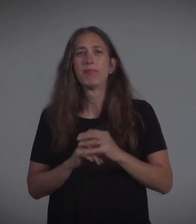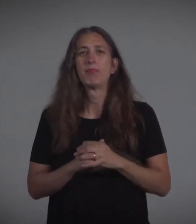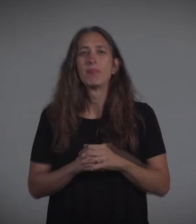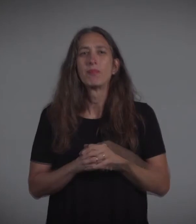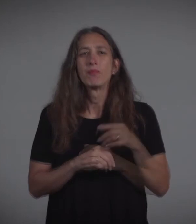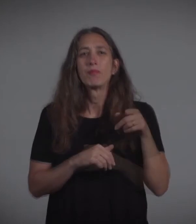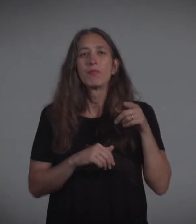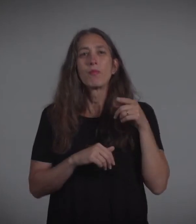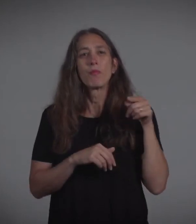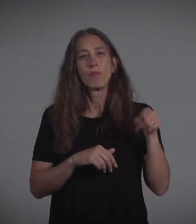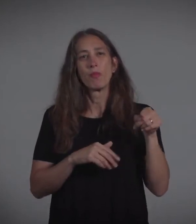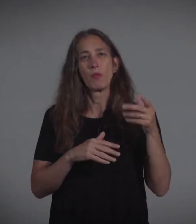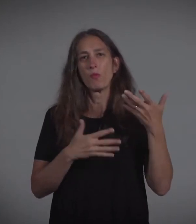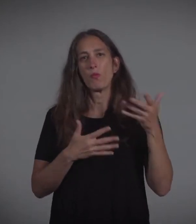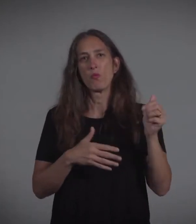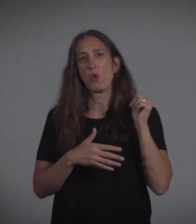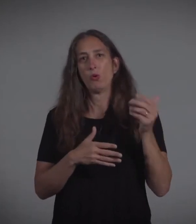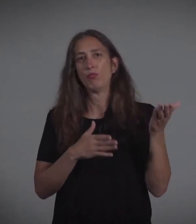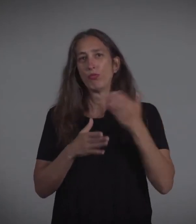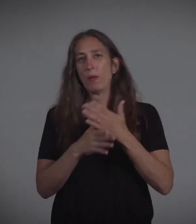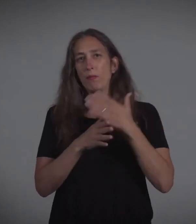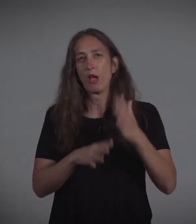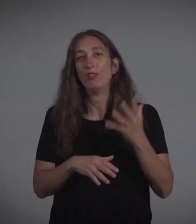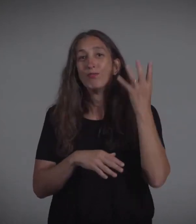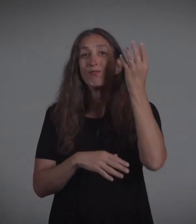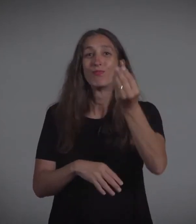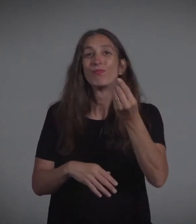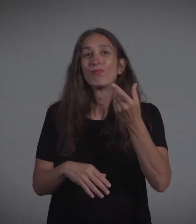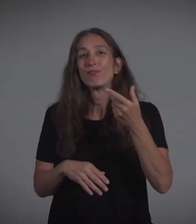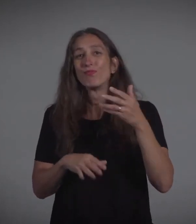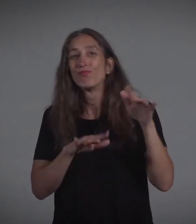They act obedient and feel they must be very careful at all times.